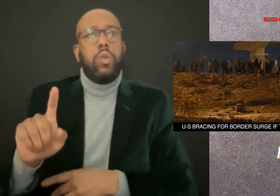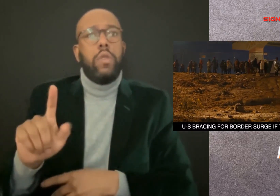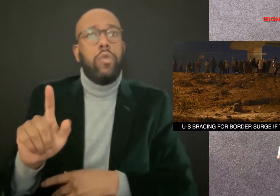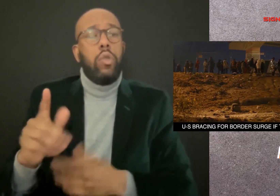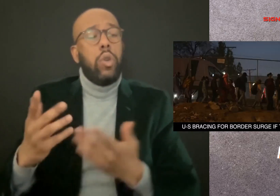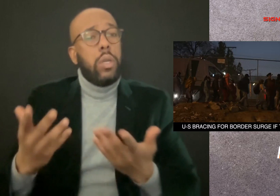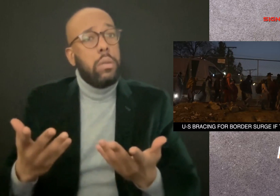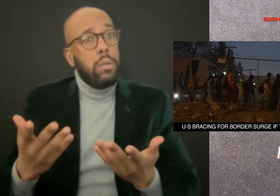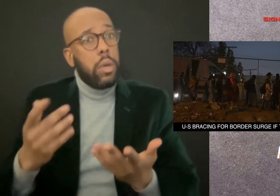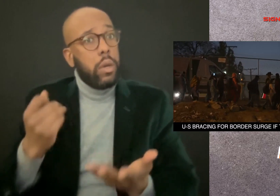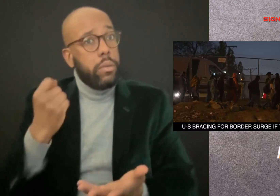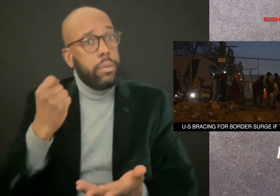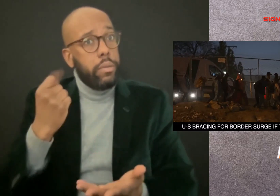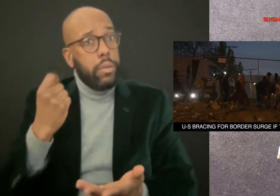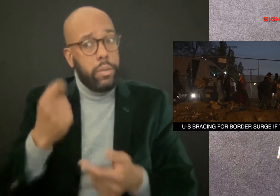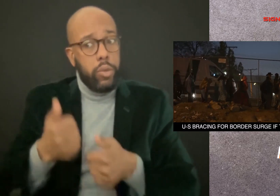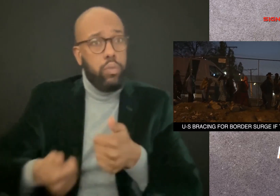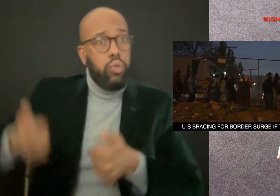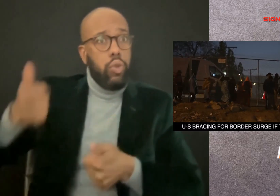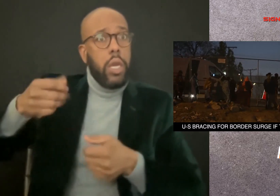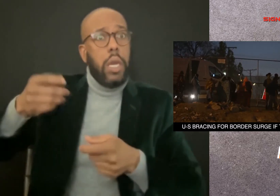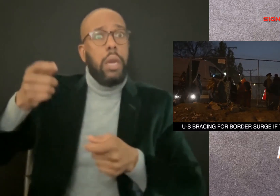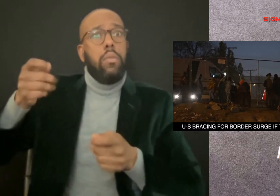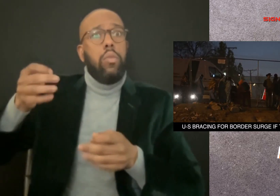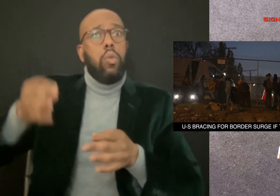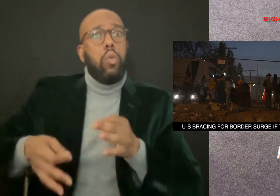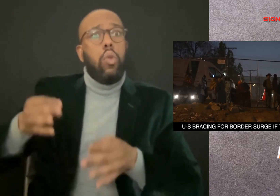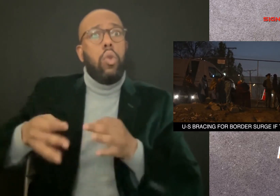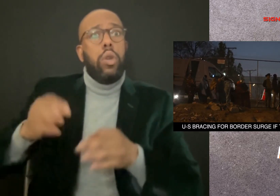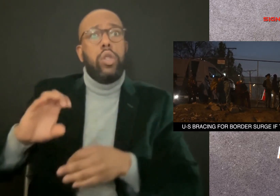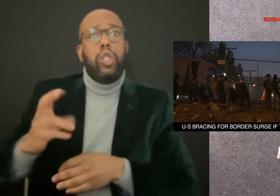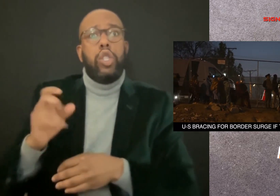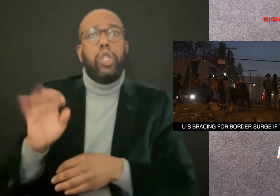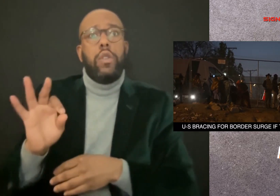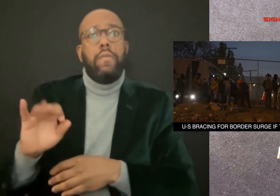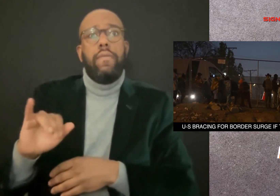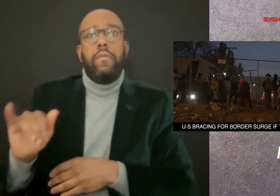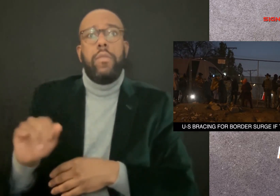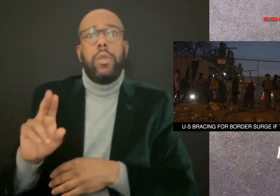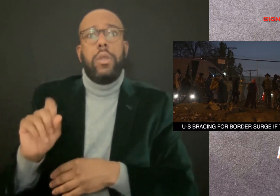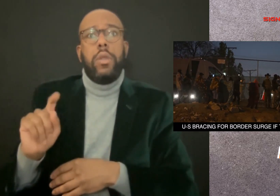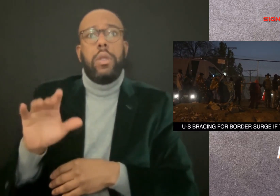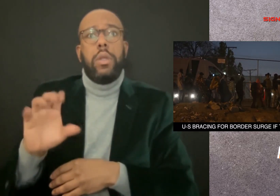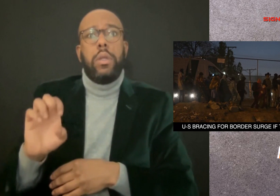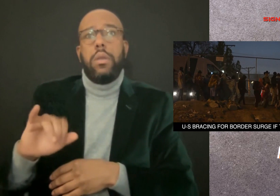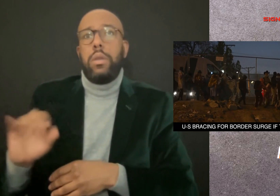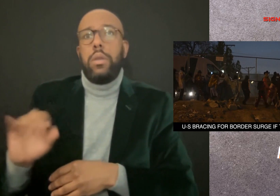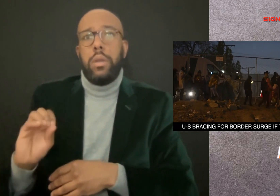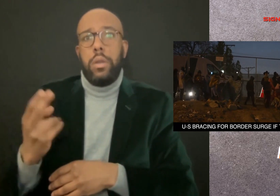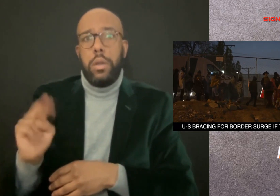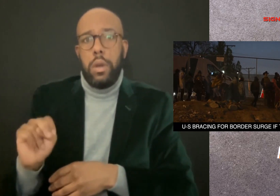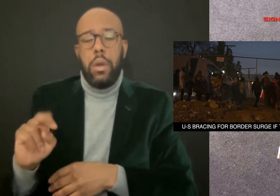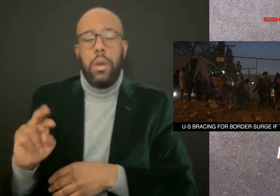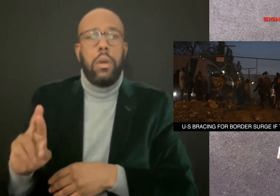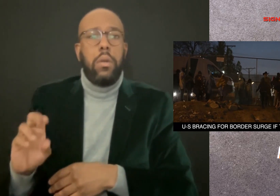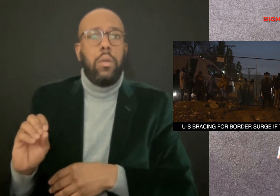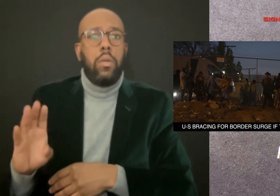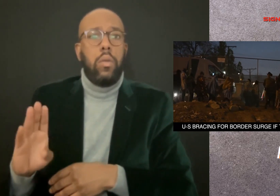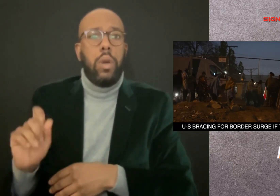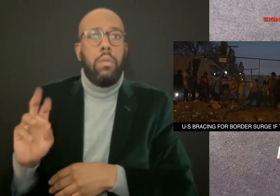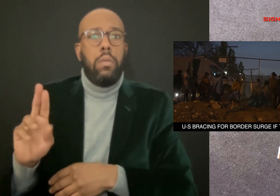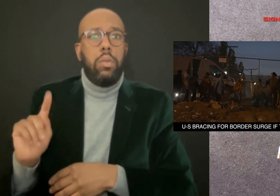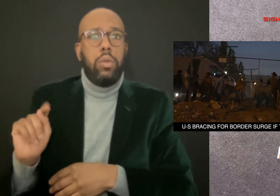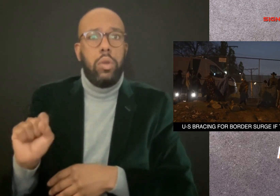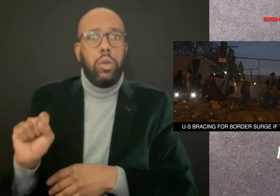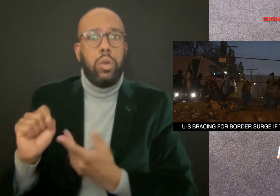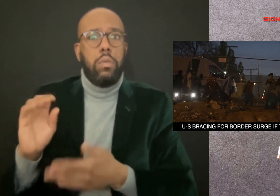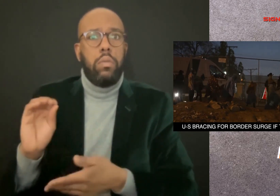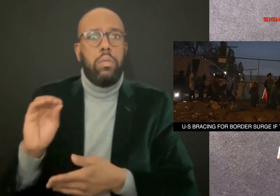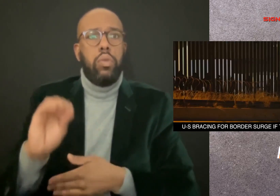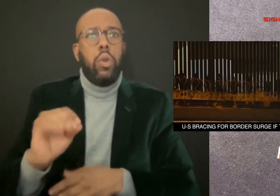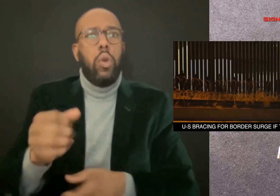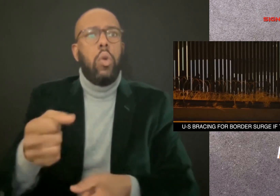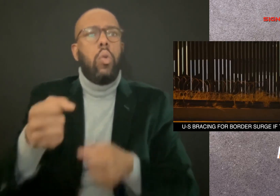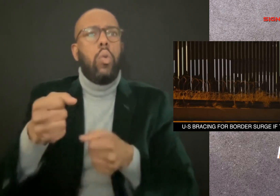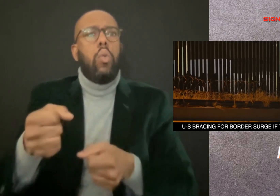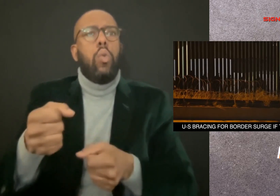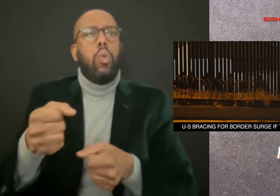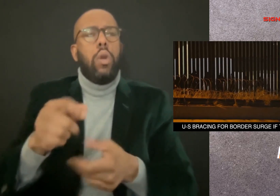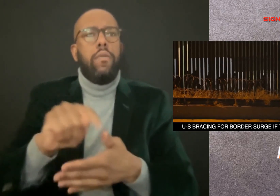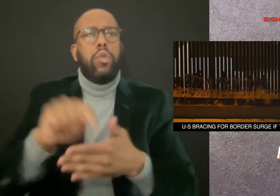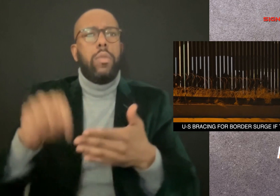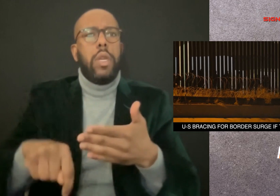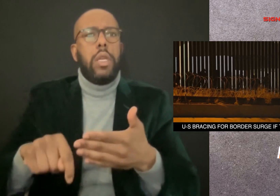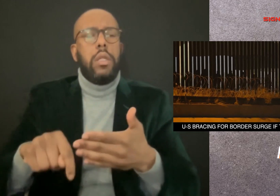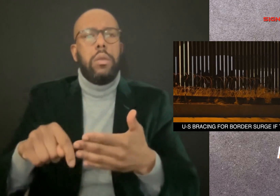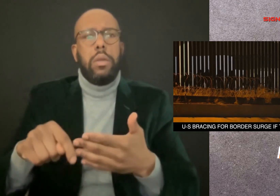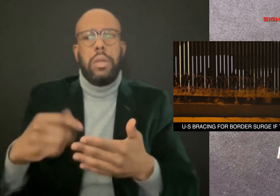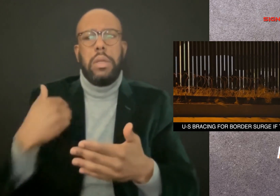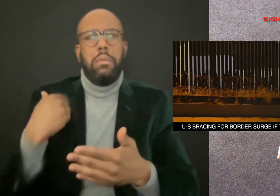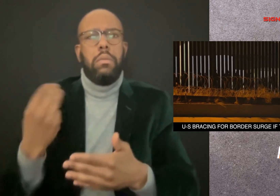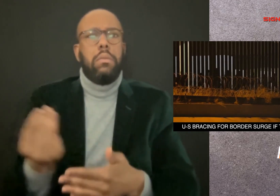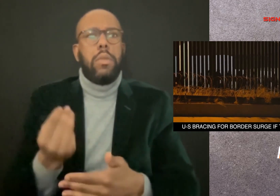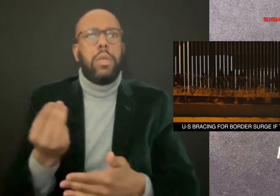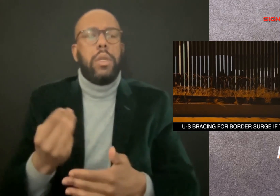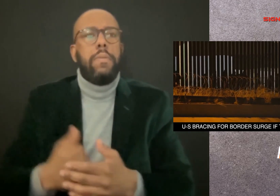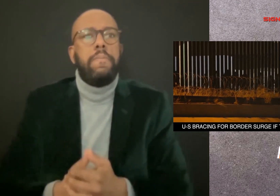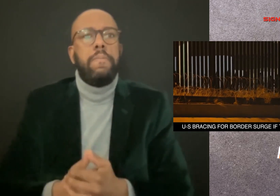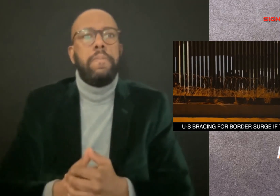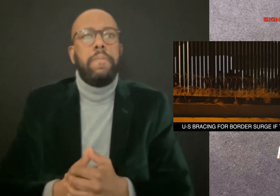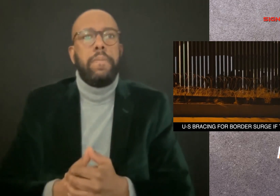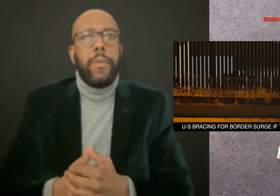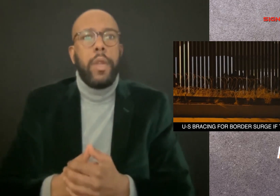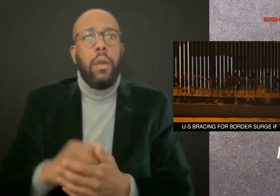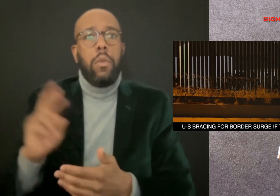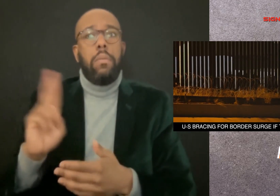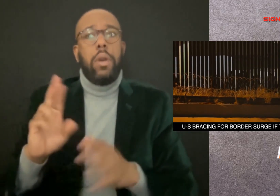21 but Supreme Court Chief Justice John Roberts put a temporary hold on its termination Monday